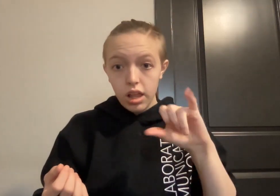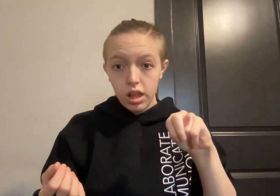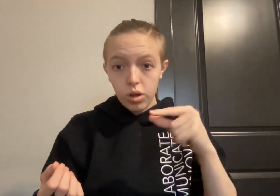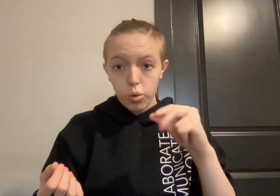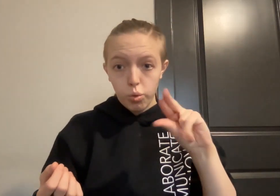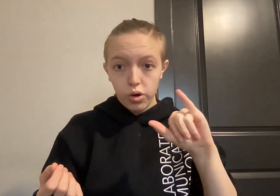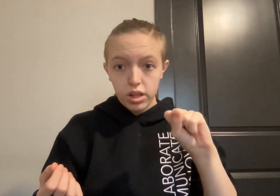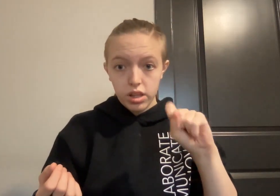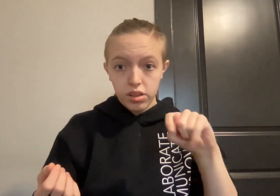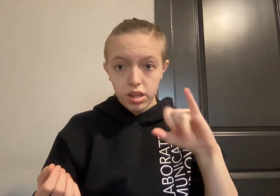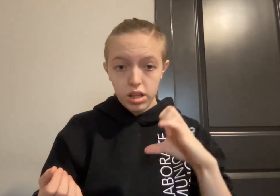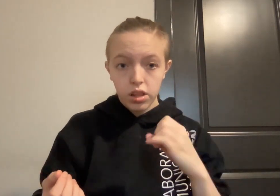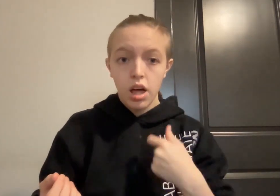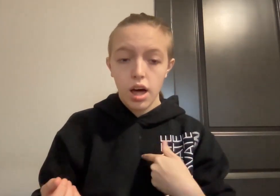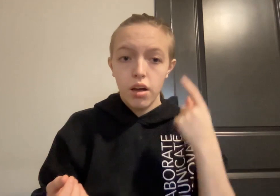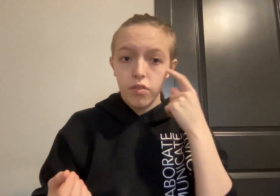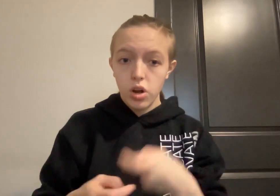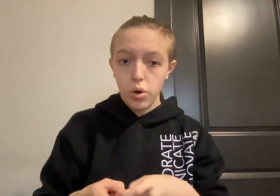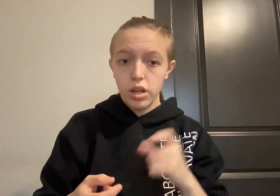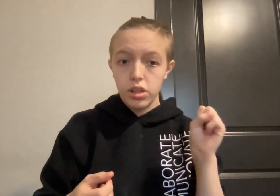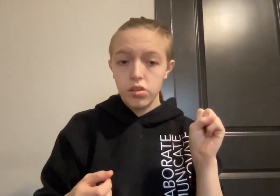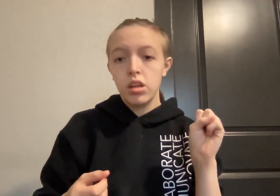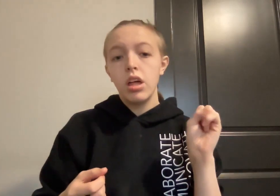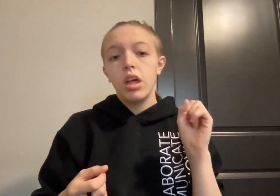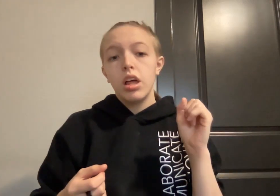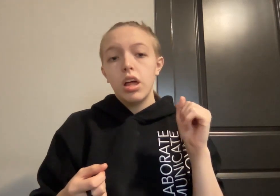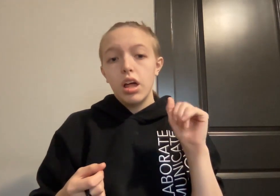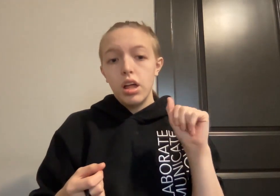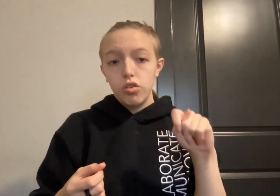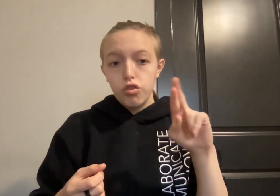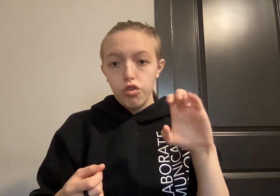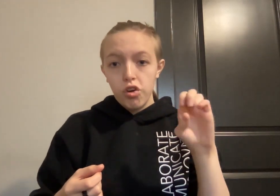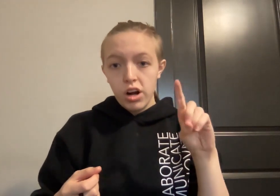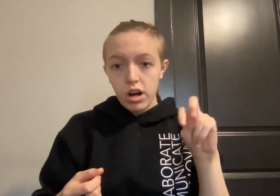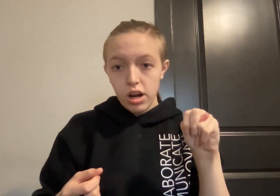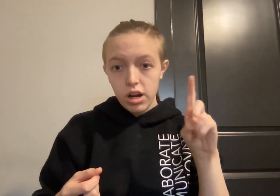linguistics, I've noticed a trend